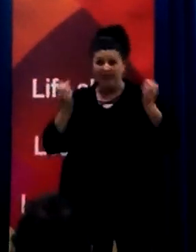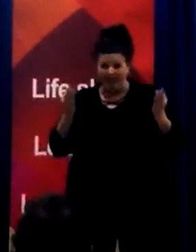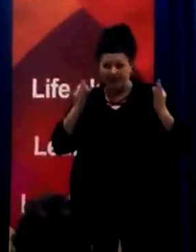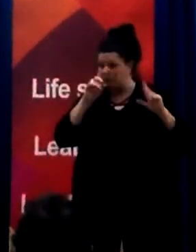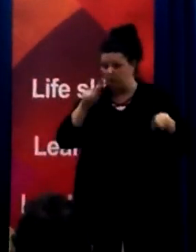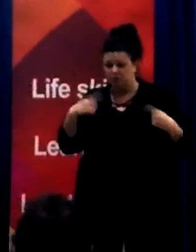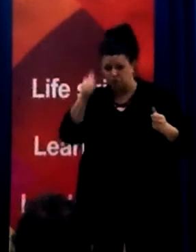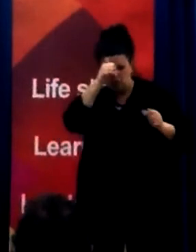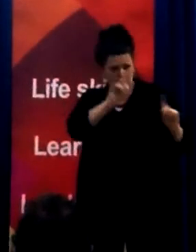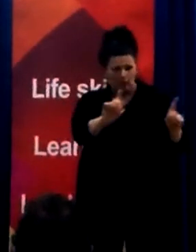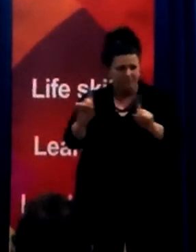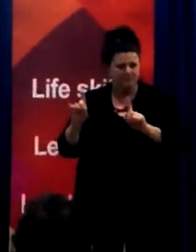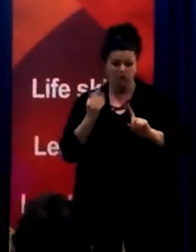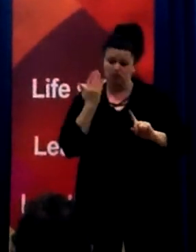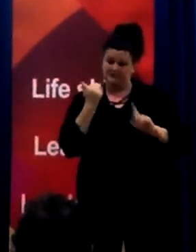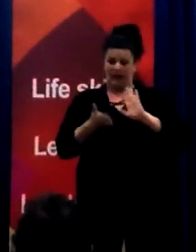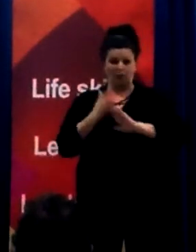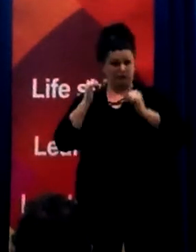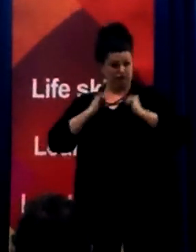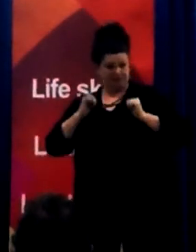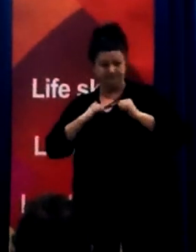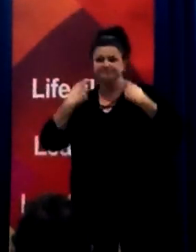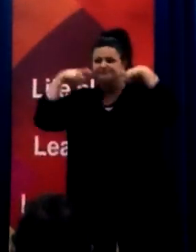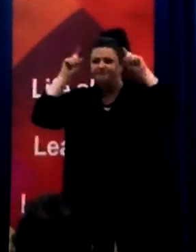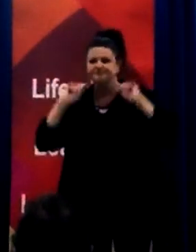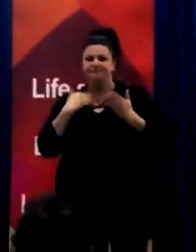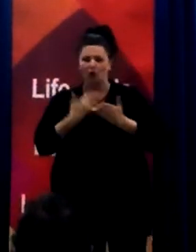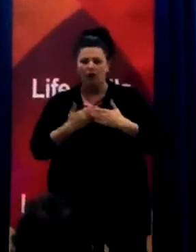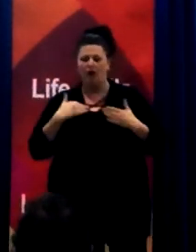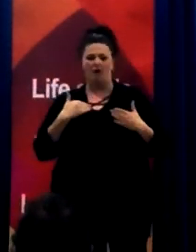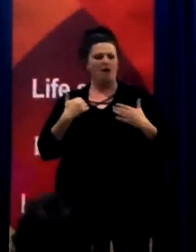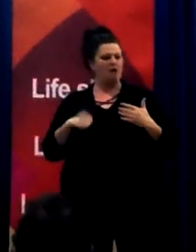When I went to lessons recently, I put them in and I could hear a lot better than I used to.